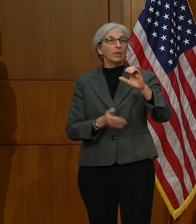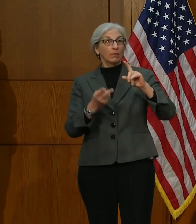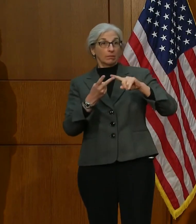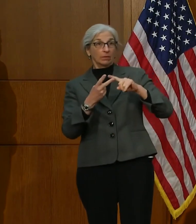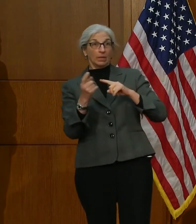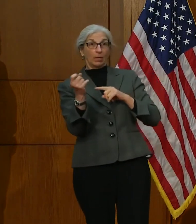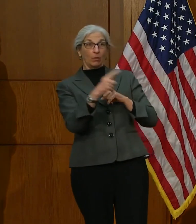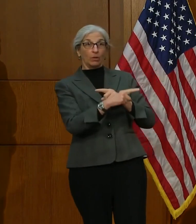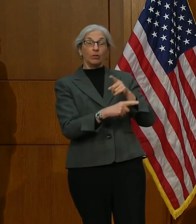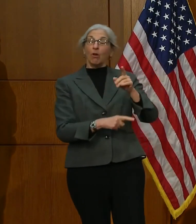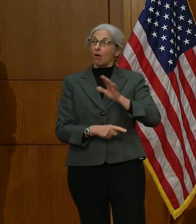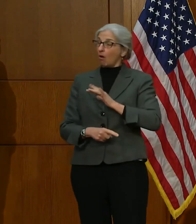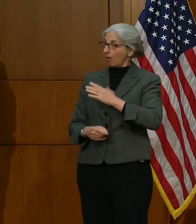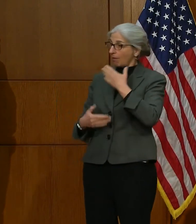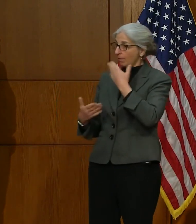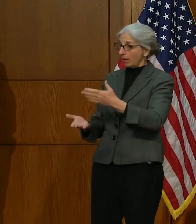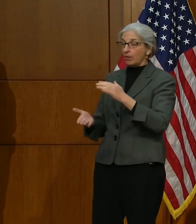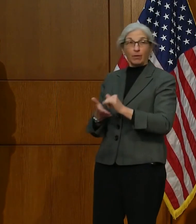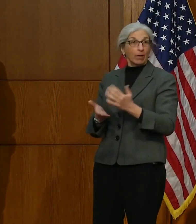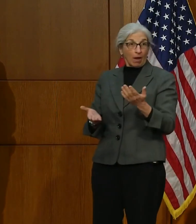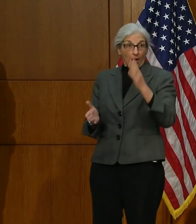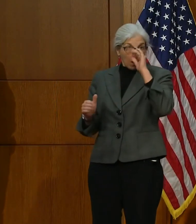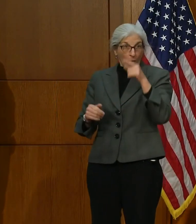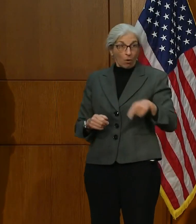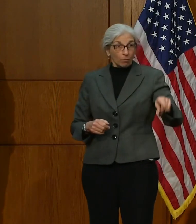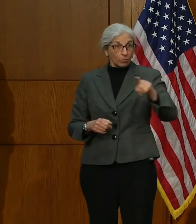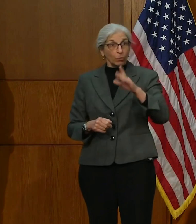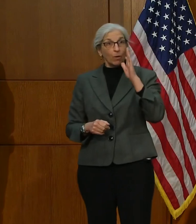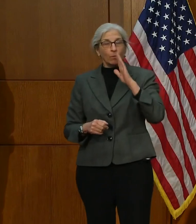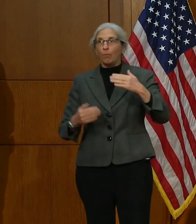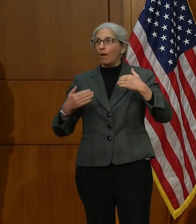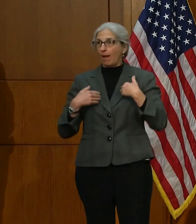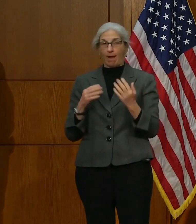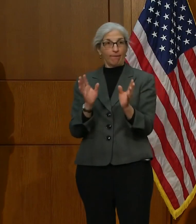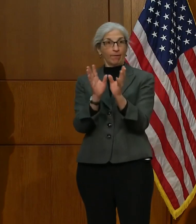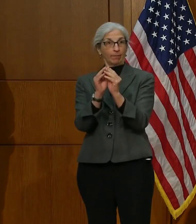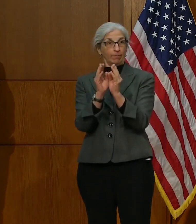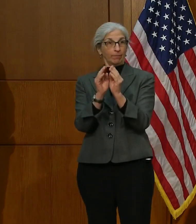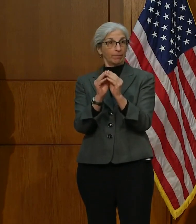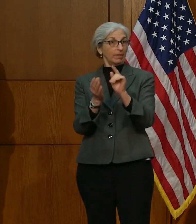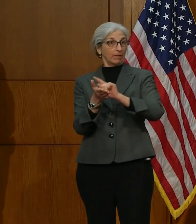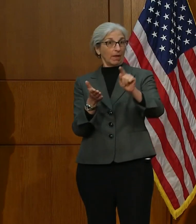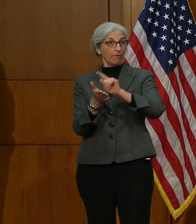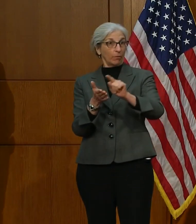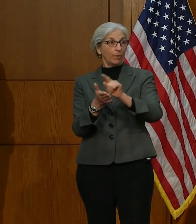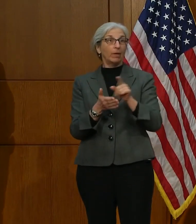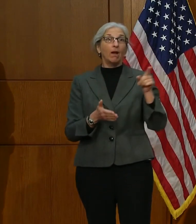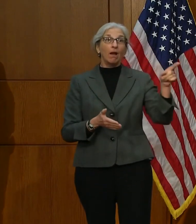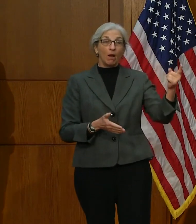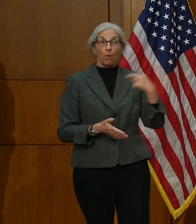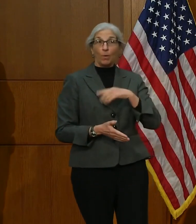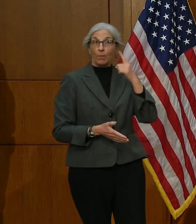THIS PANDEMIC IN THE REAR VIEW MIRROR, SO I GET THAT. WHAT'S YOUR NEXT QUESTION? THESE ARE HOPEFUL. I HOPE YOU GUYS WOULD